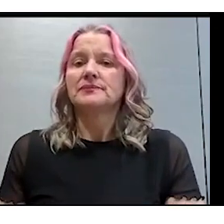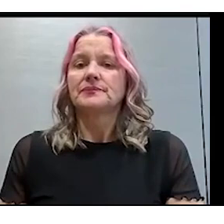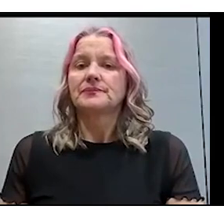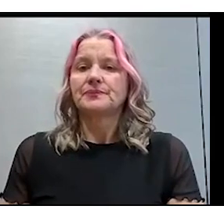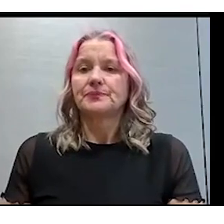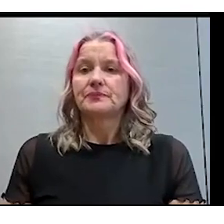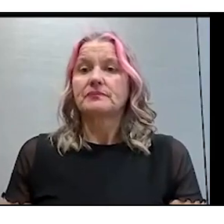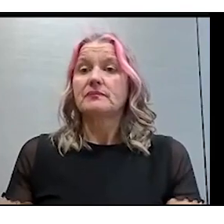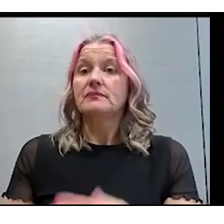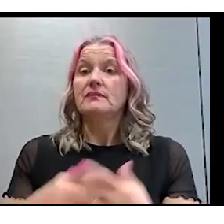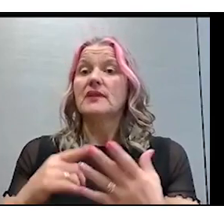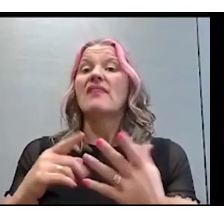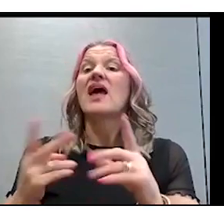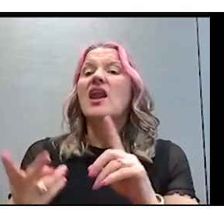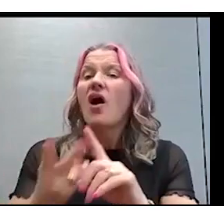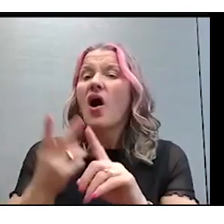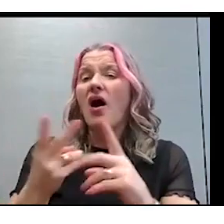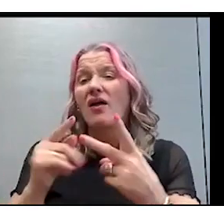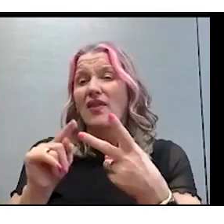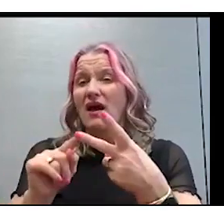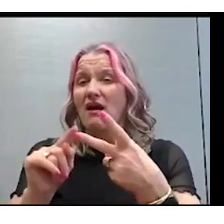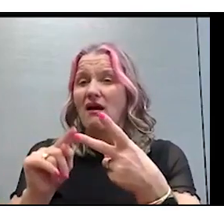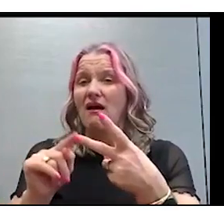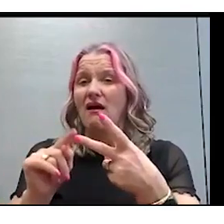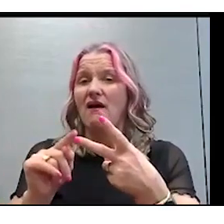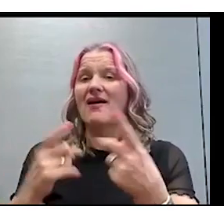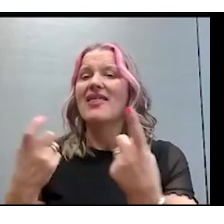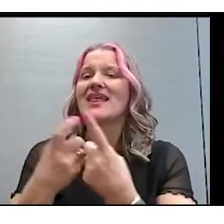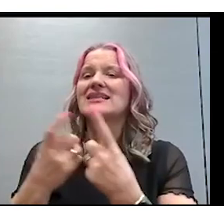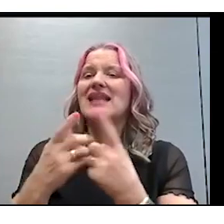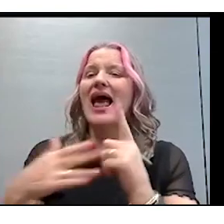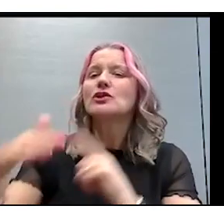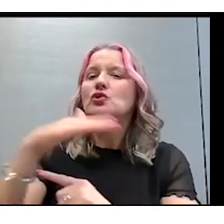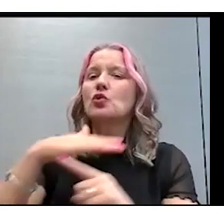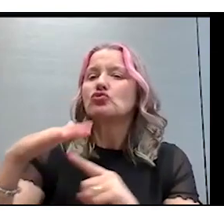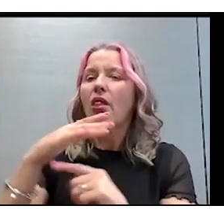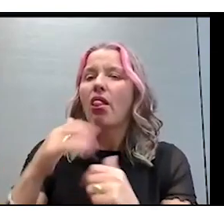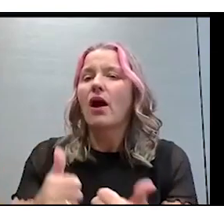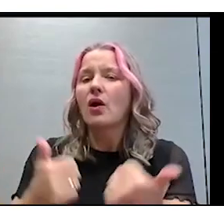And then other friends across the tech industry have things like social goods or ensuring